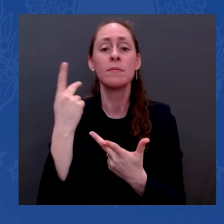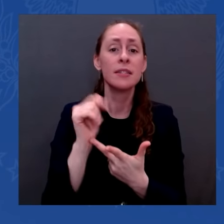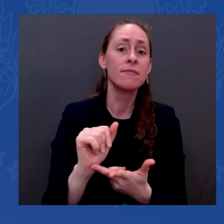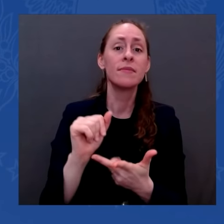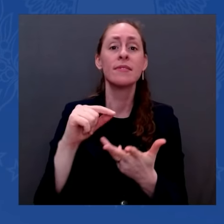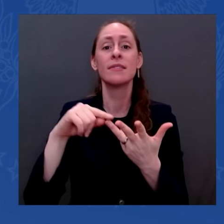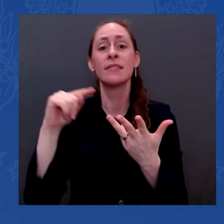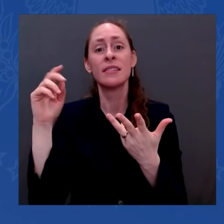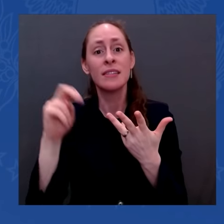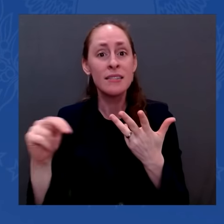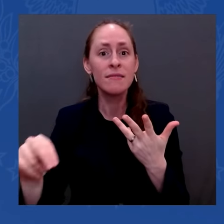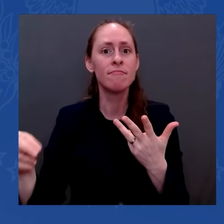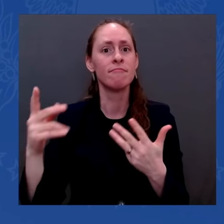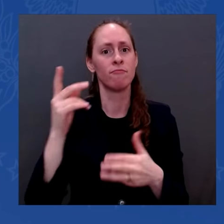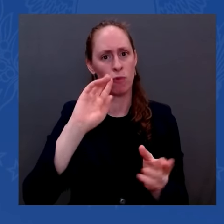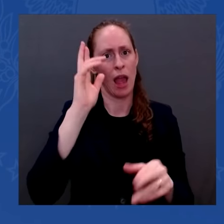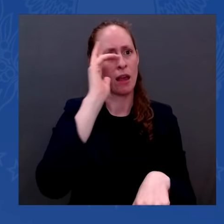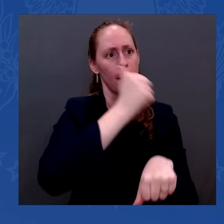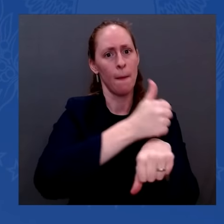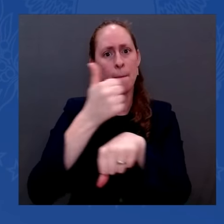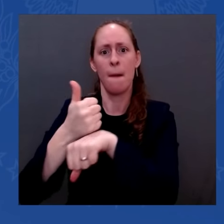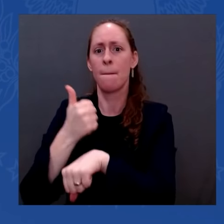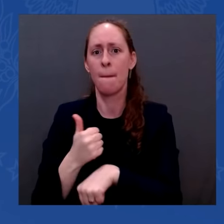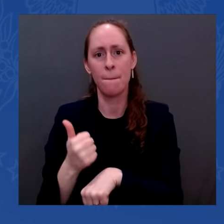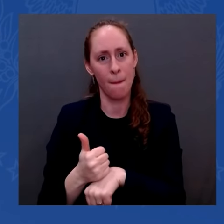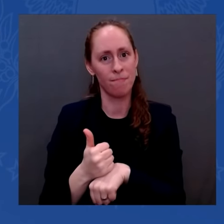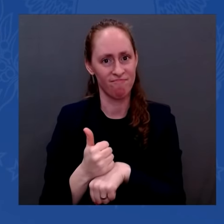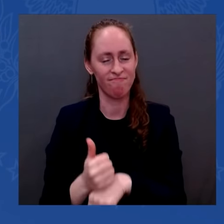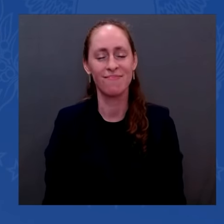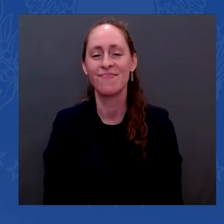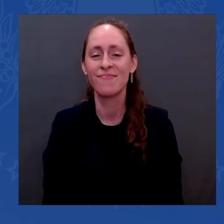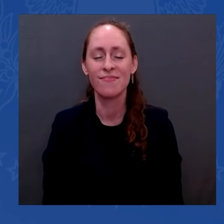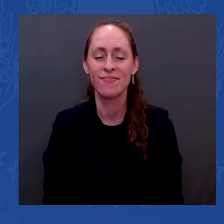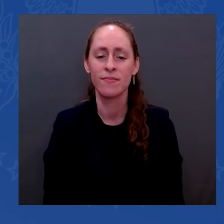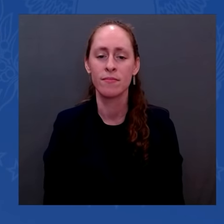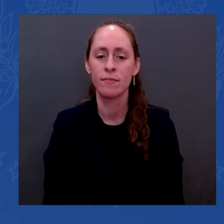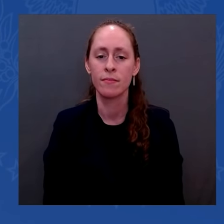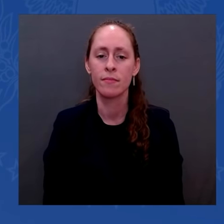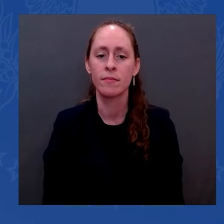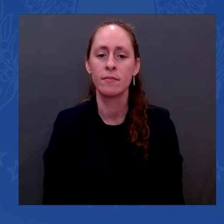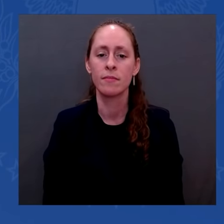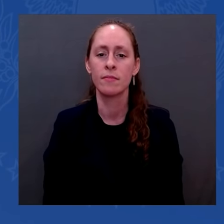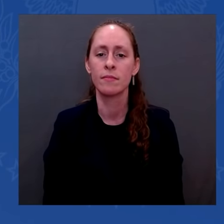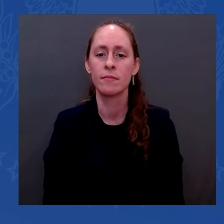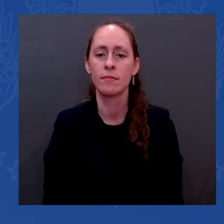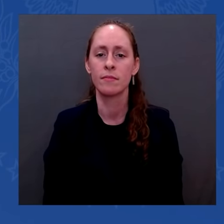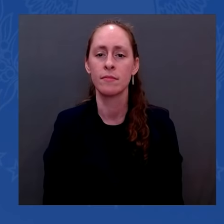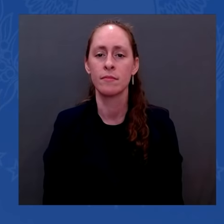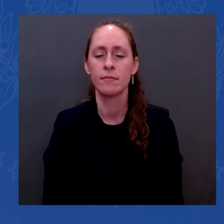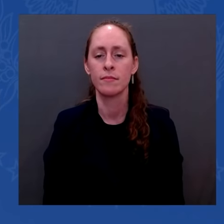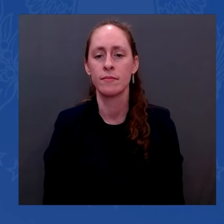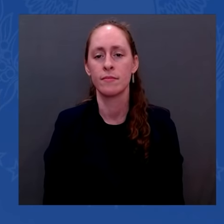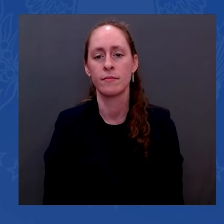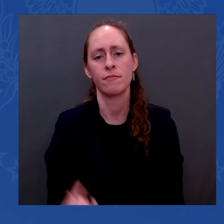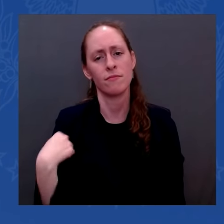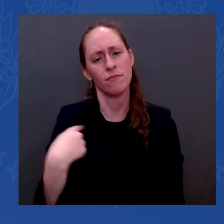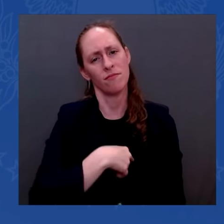keep that drumbeat for good-paying jobs, strengthen our national and economic security,